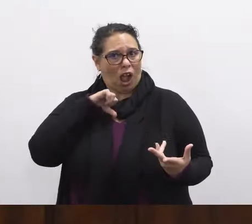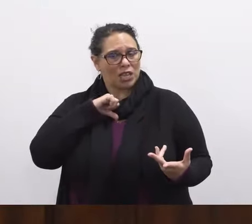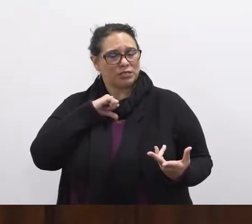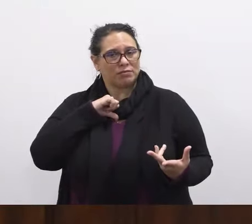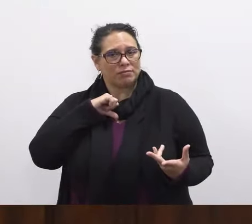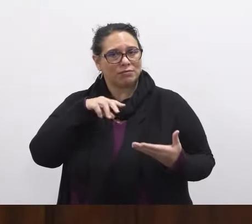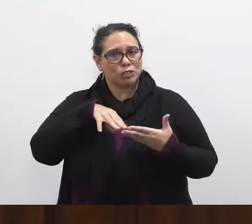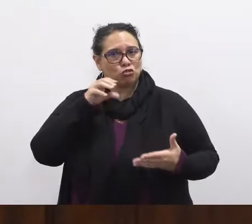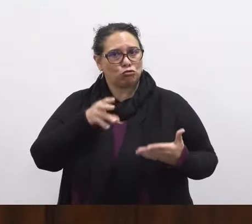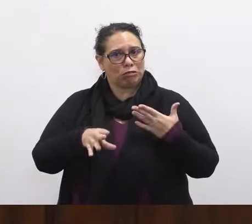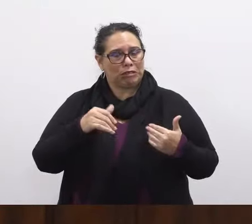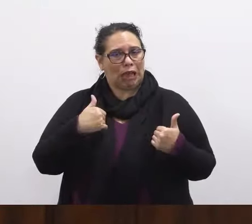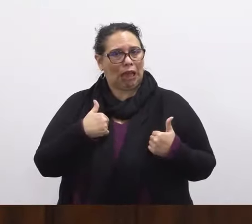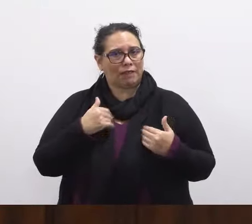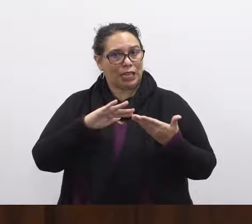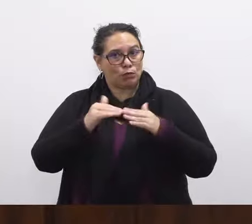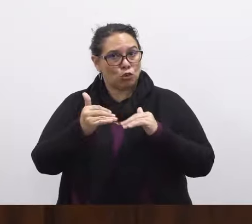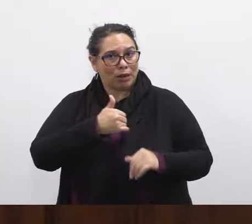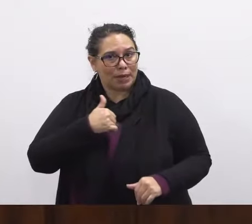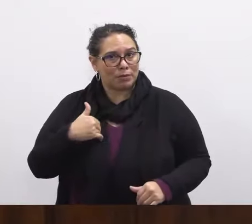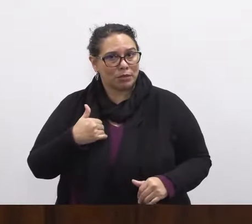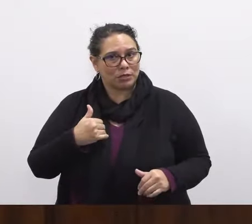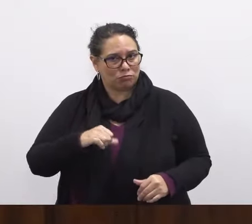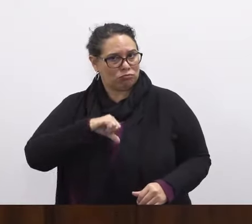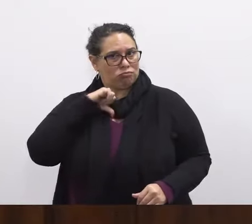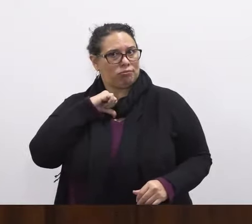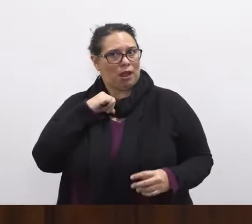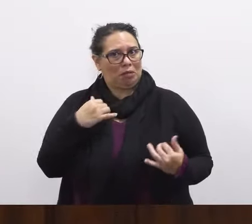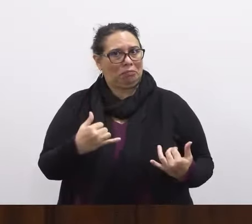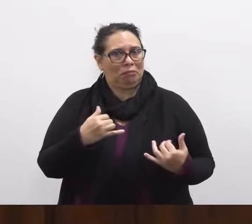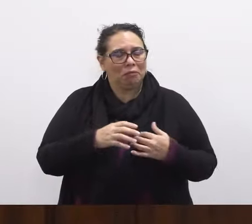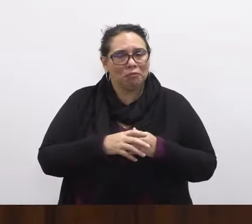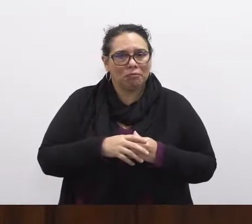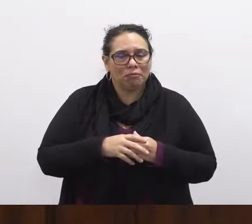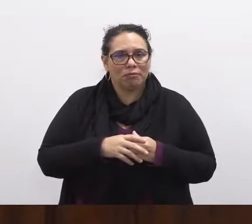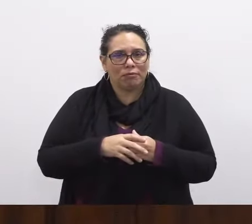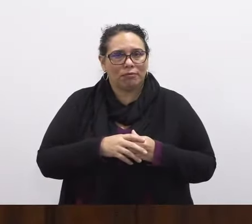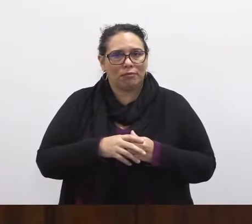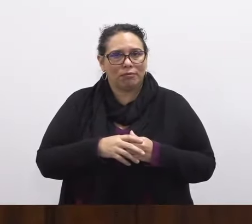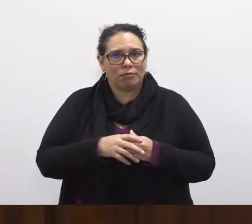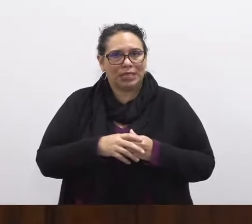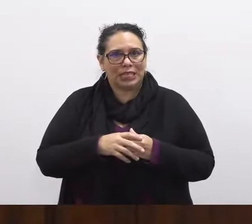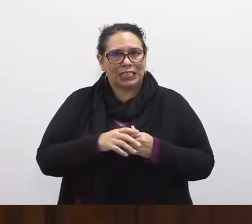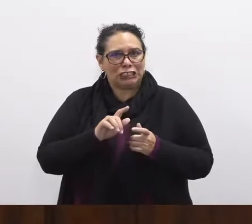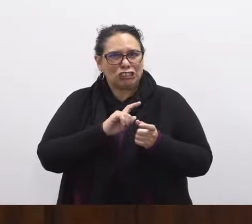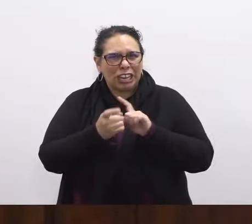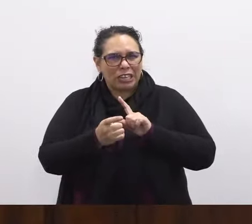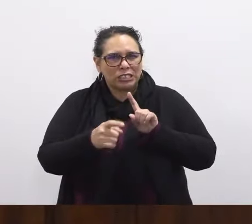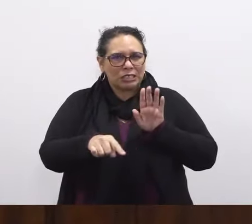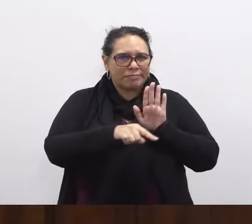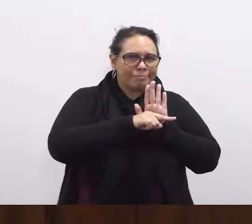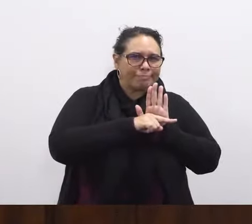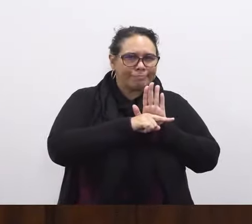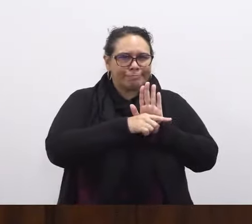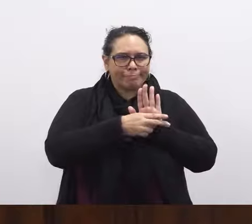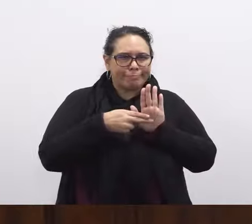and community members have in quite frankly, changing the stigma from within,